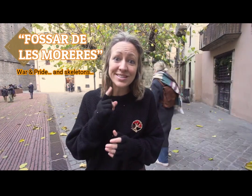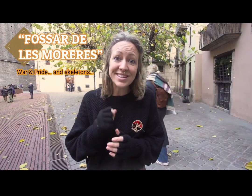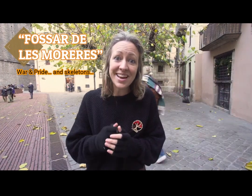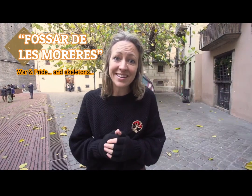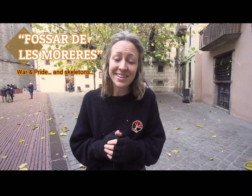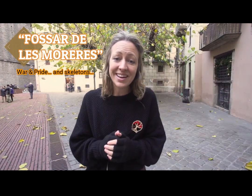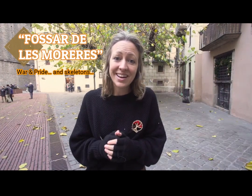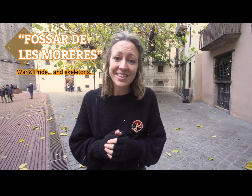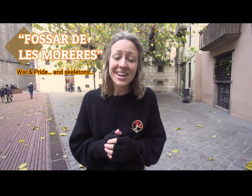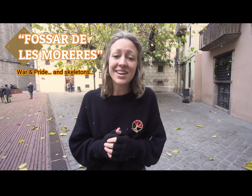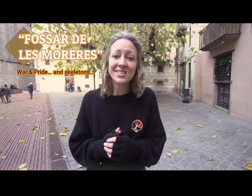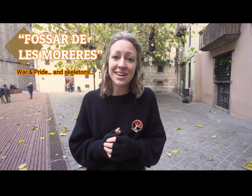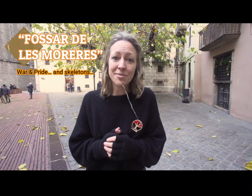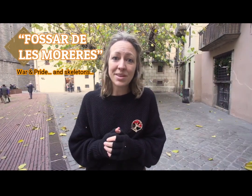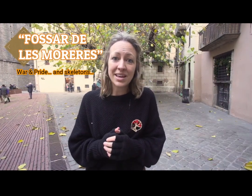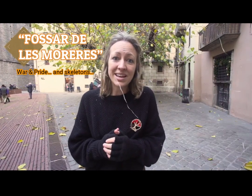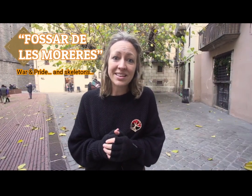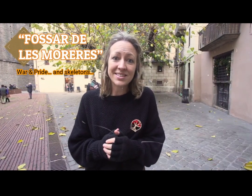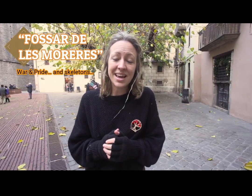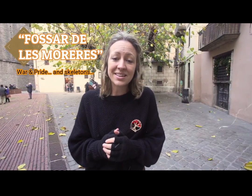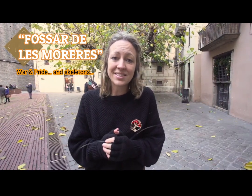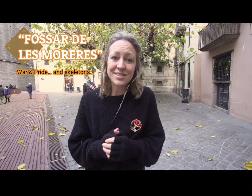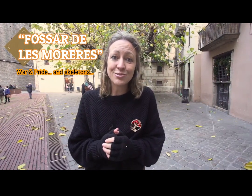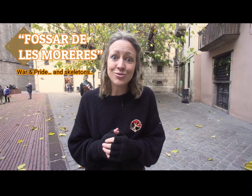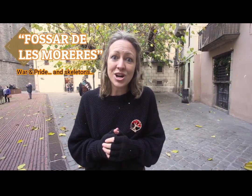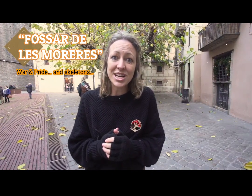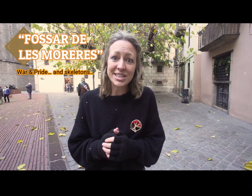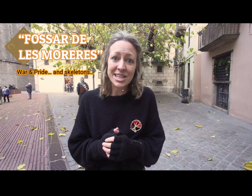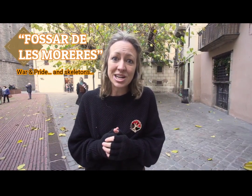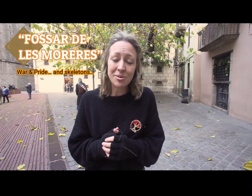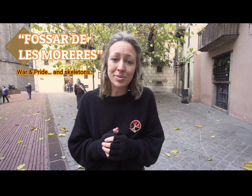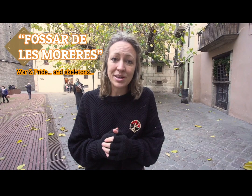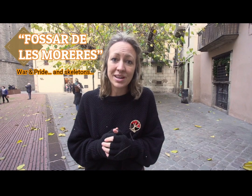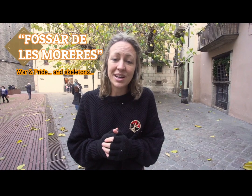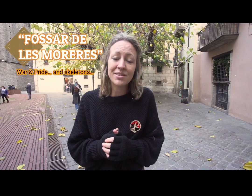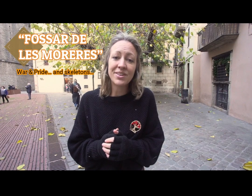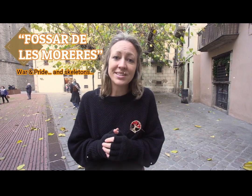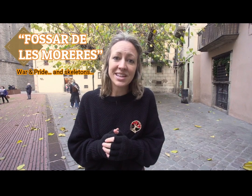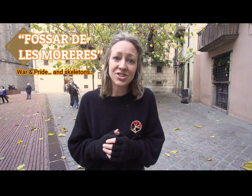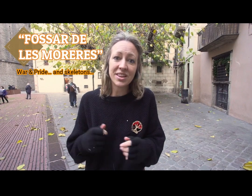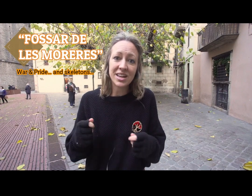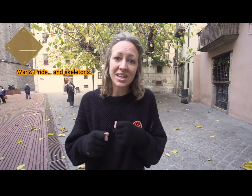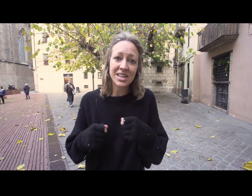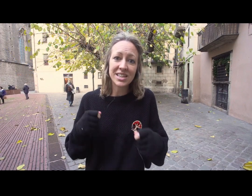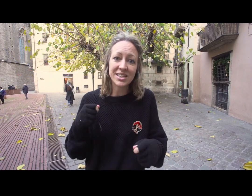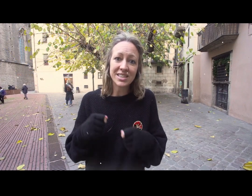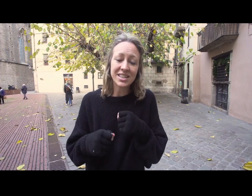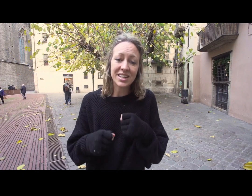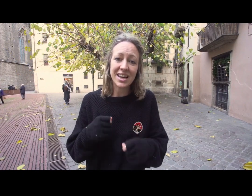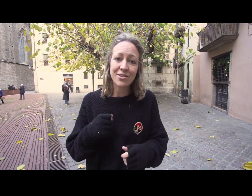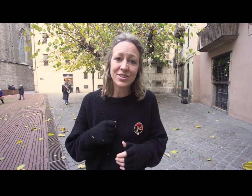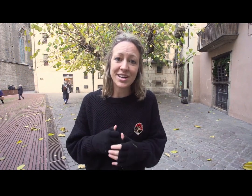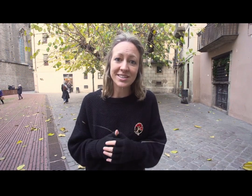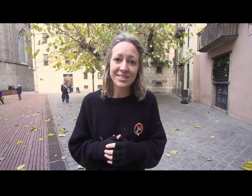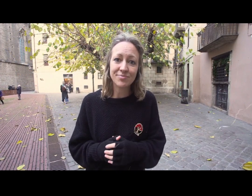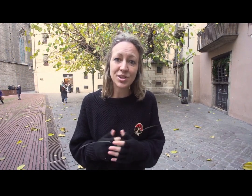to this day, that at night time they hear the skeletons rising up and fighting each other every night